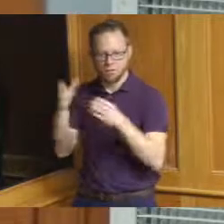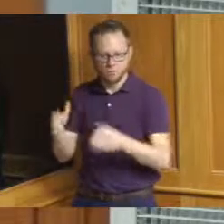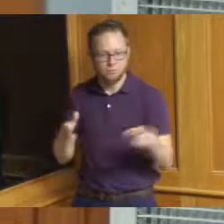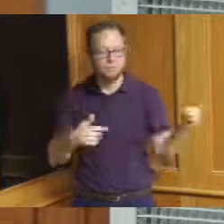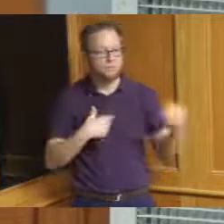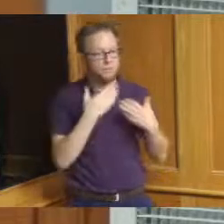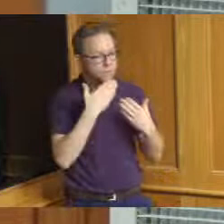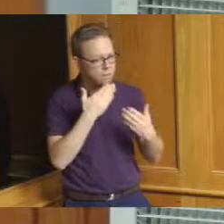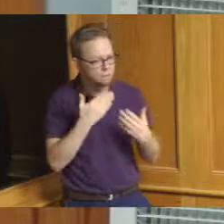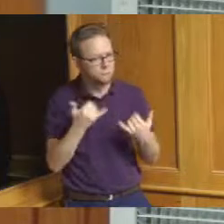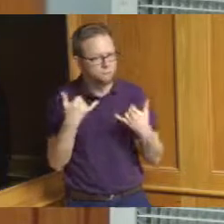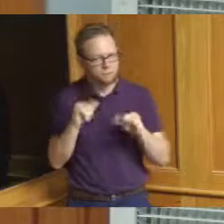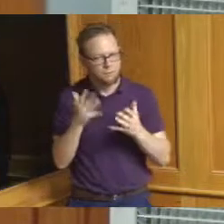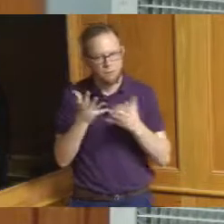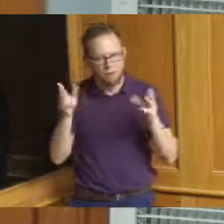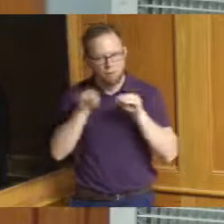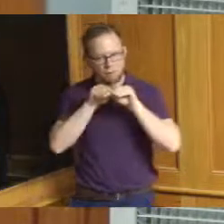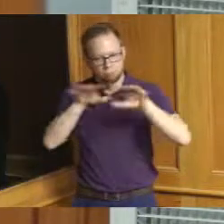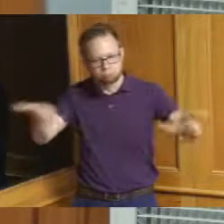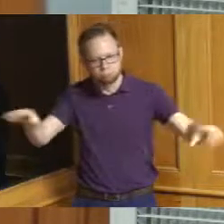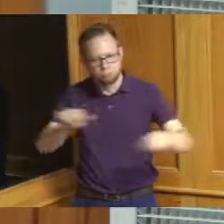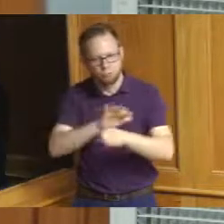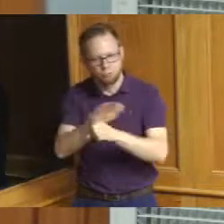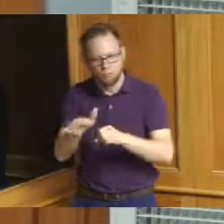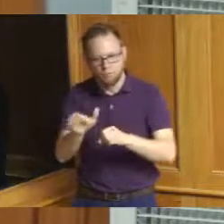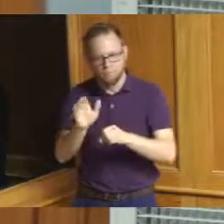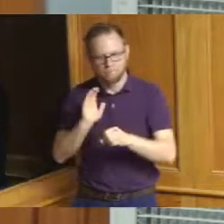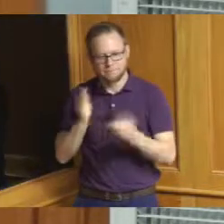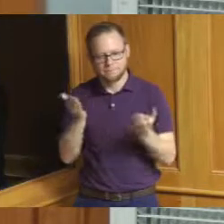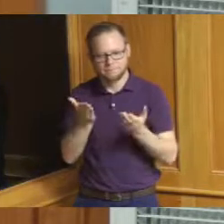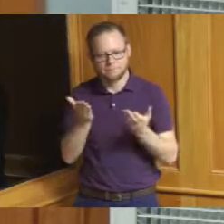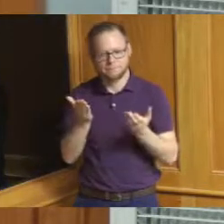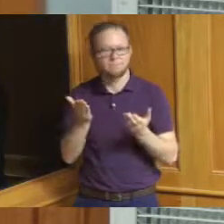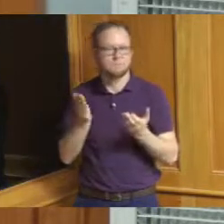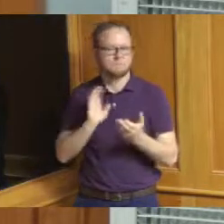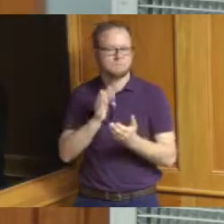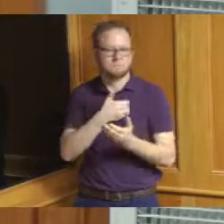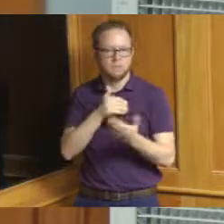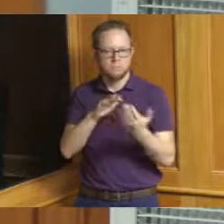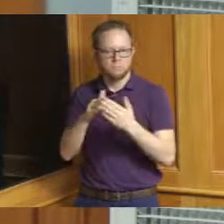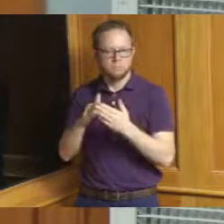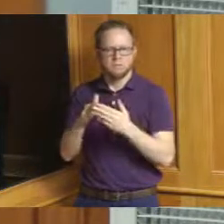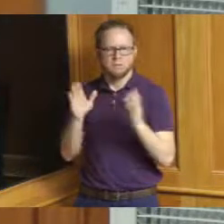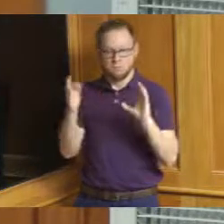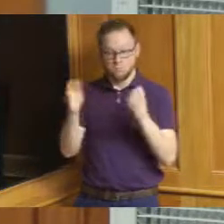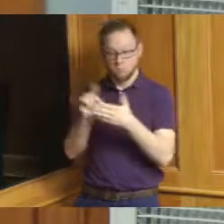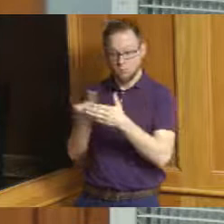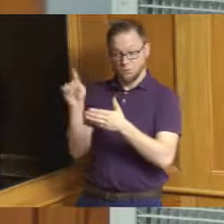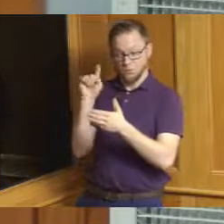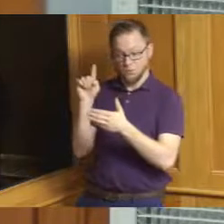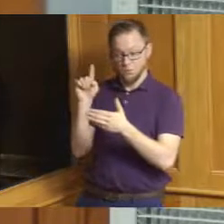community this week compared to last week when i was here before this board we have 1500 new